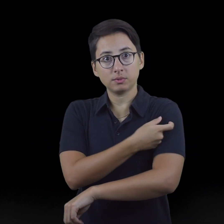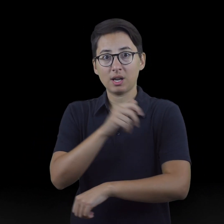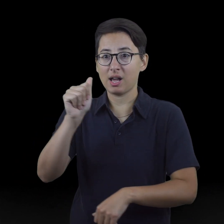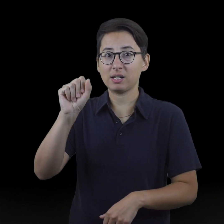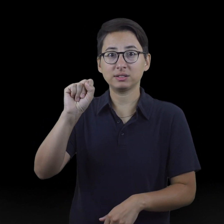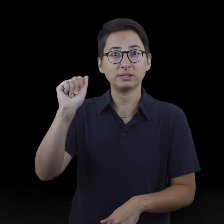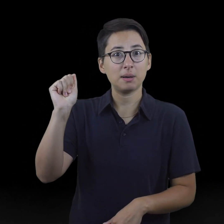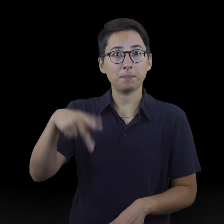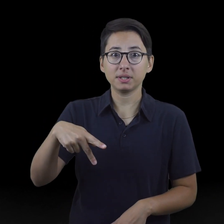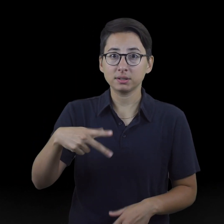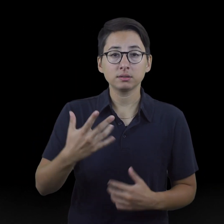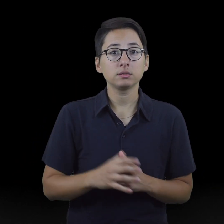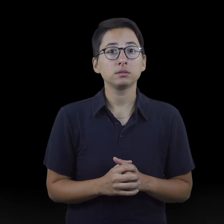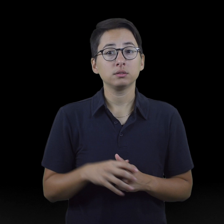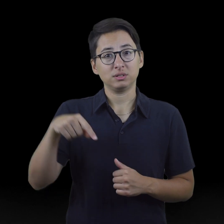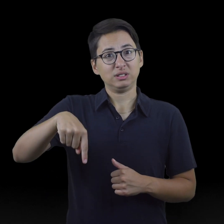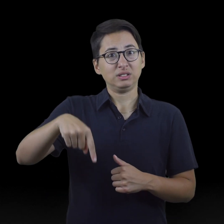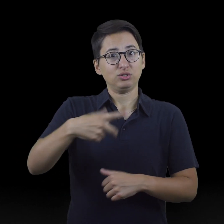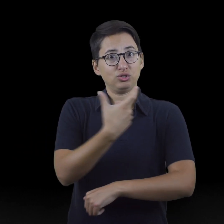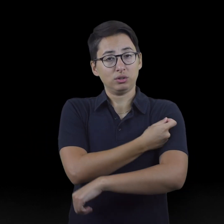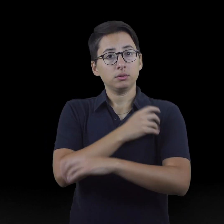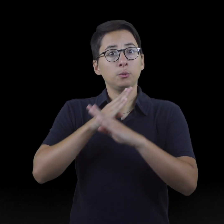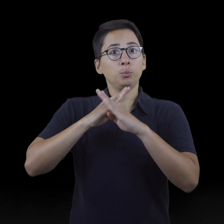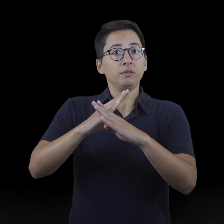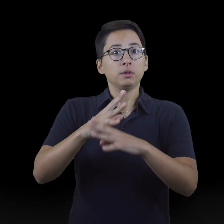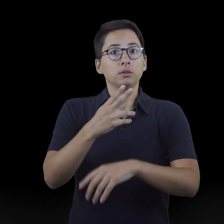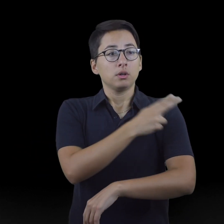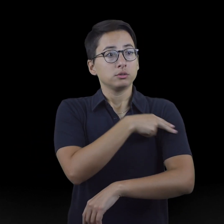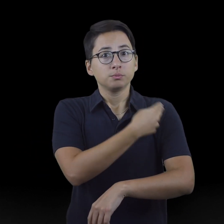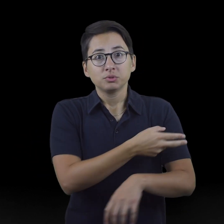free and shown to prevent hospitalization and death from